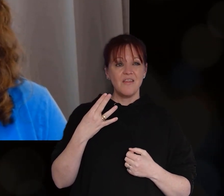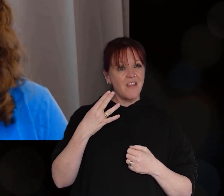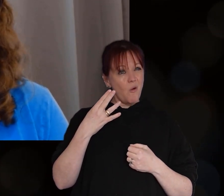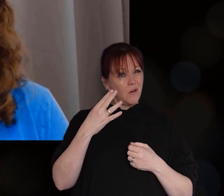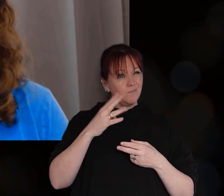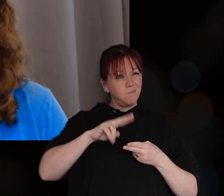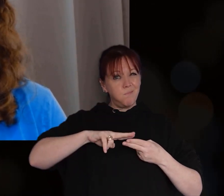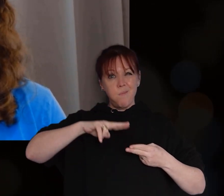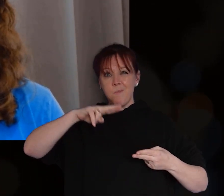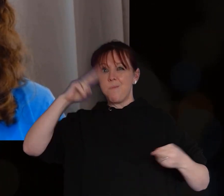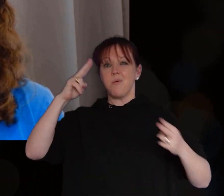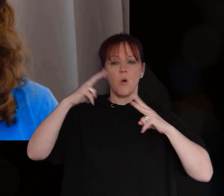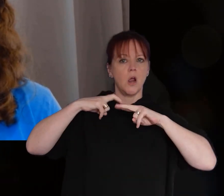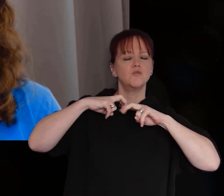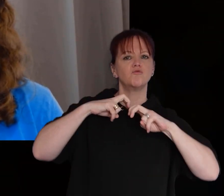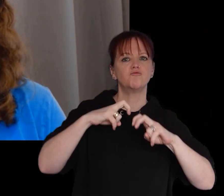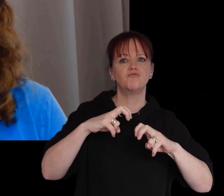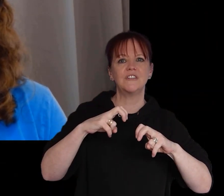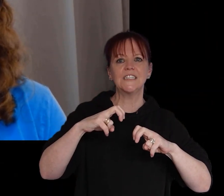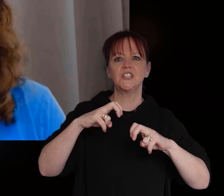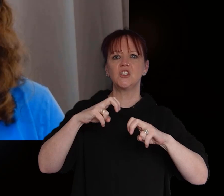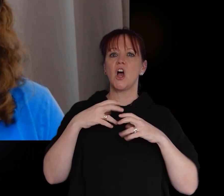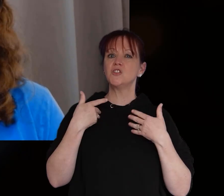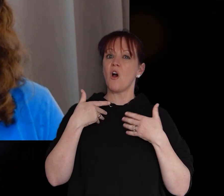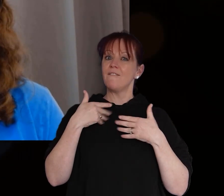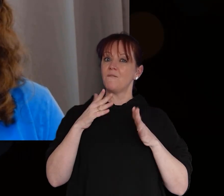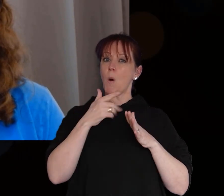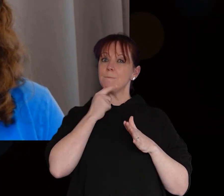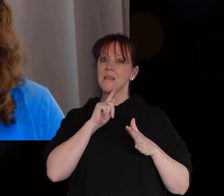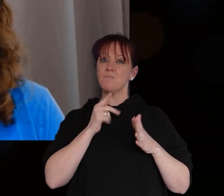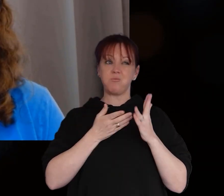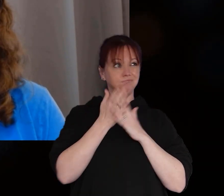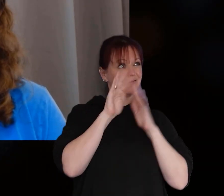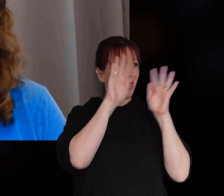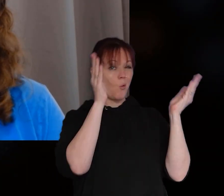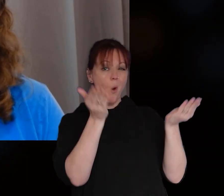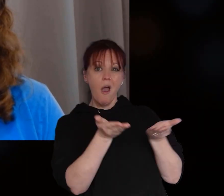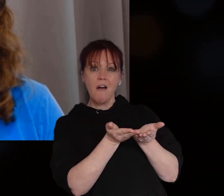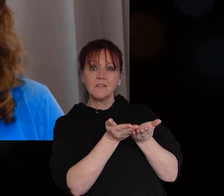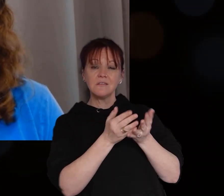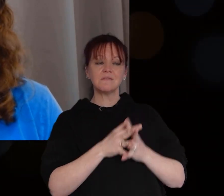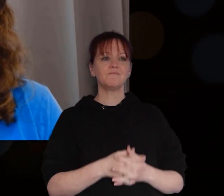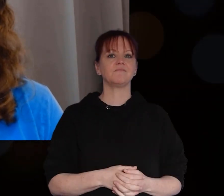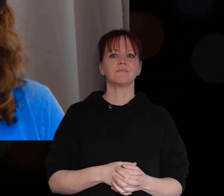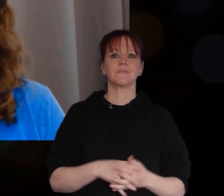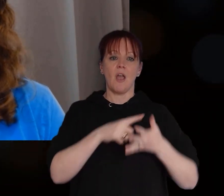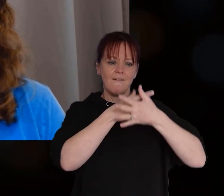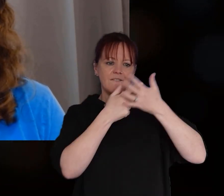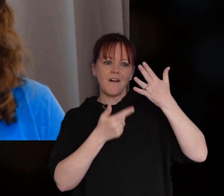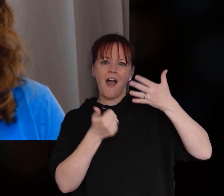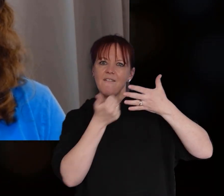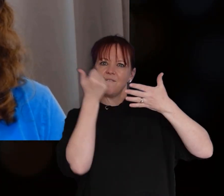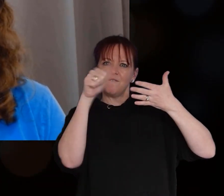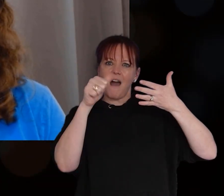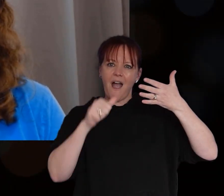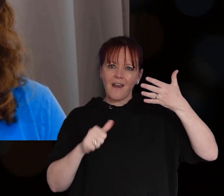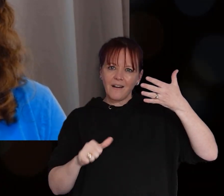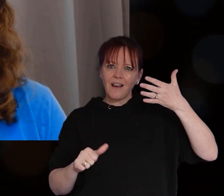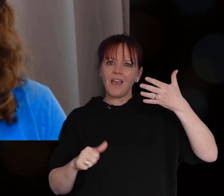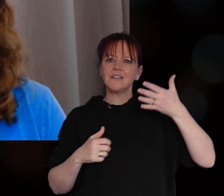to the field's body of academic knowledge from researchers all over the world. We have five finalists that are all worthwhile reads